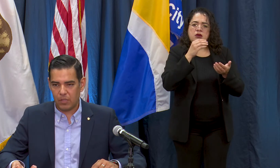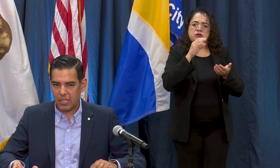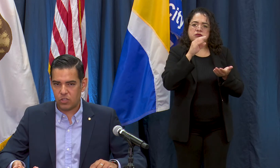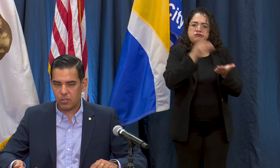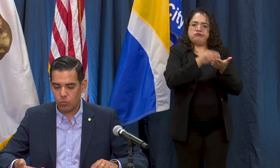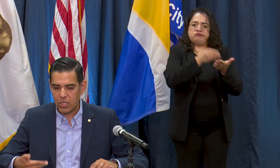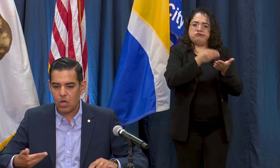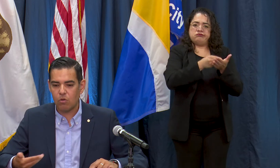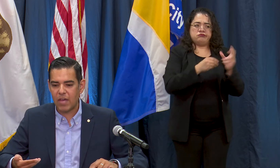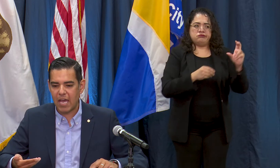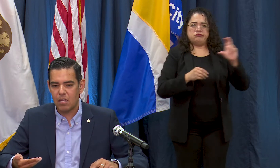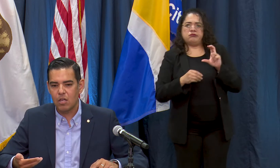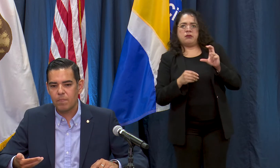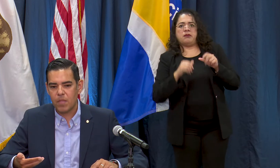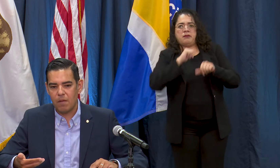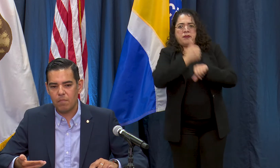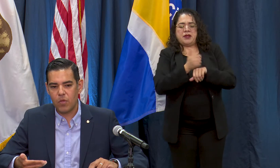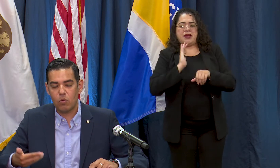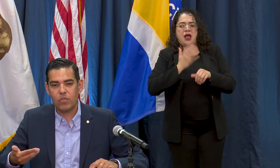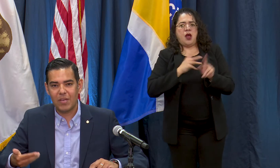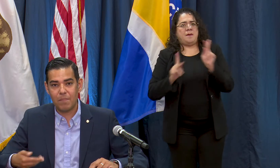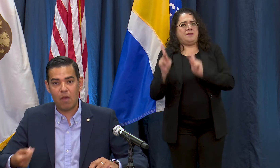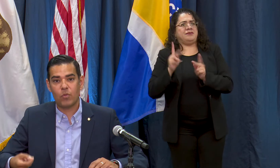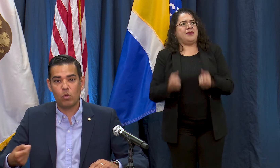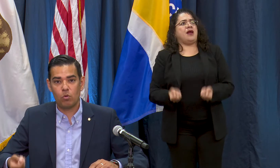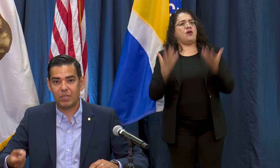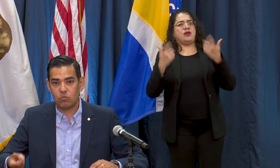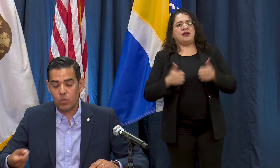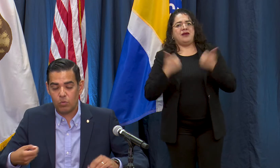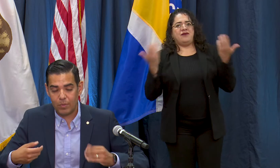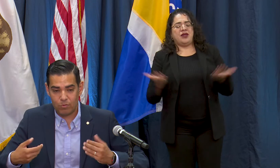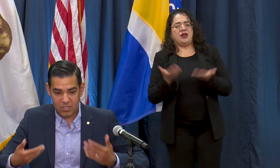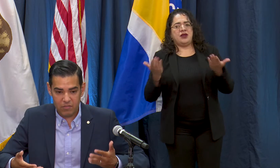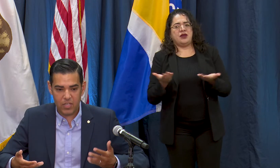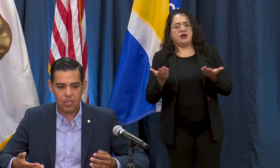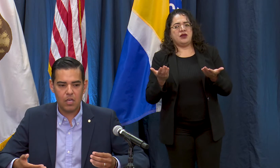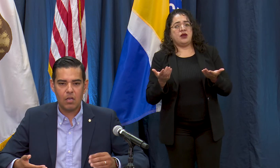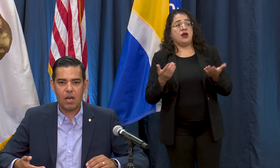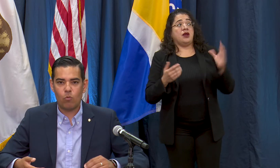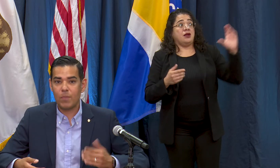and we know that though the amount that we will be receiving we